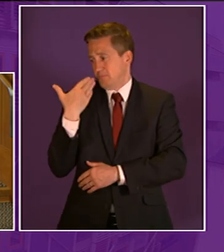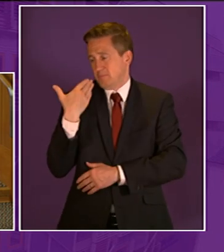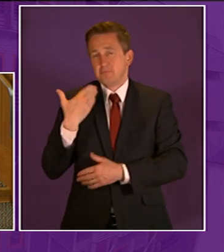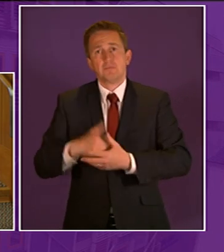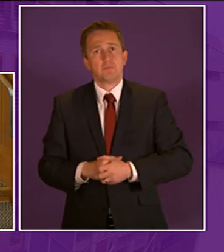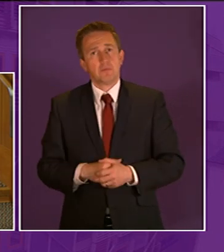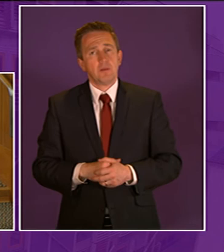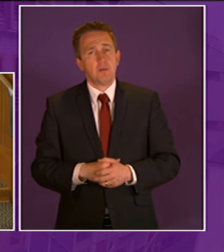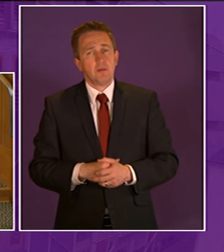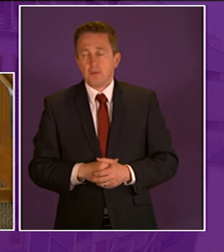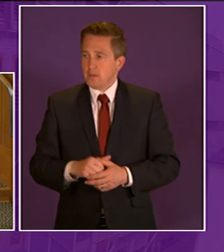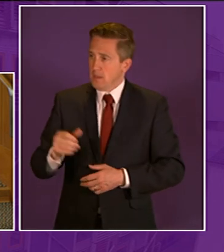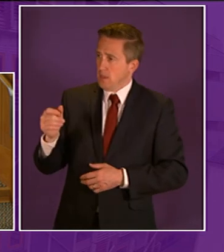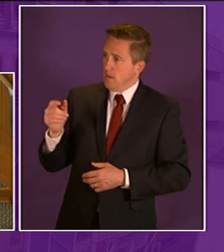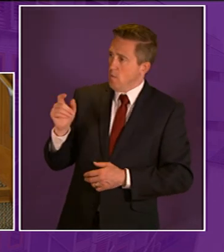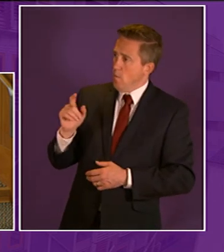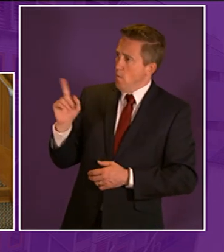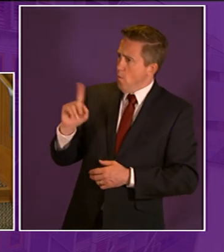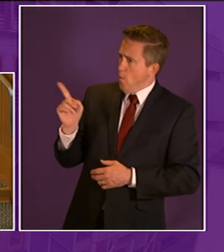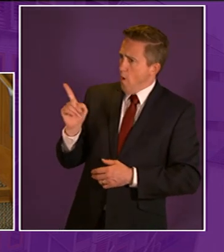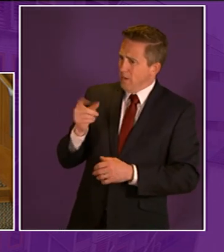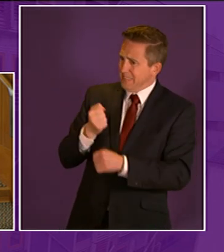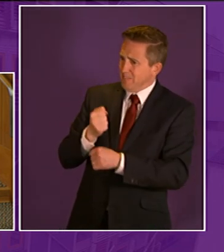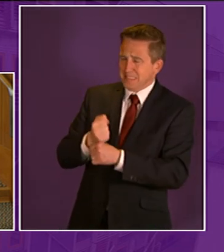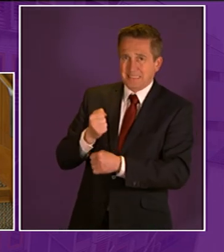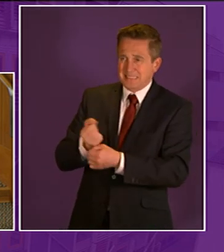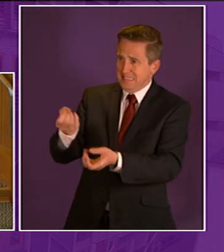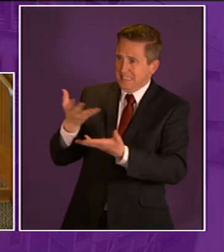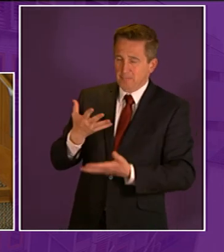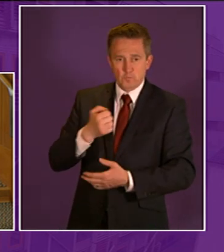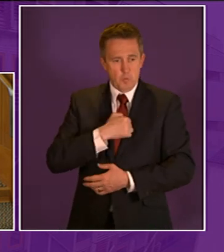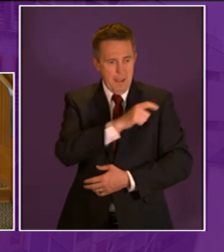What assurances can he give my constituents and people across Scotland that, where an